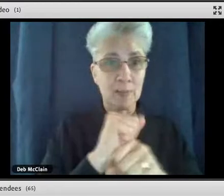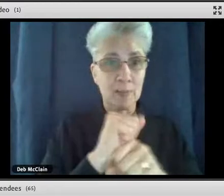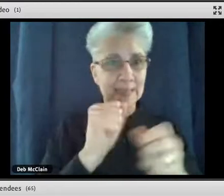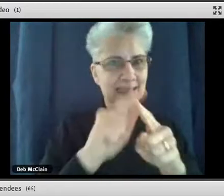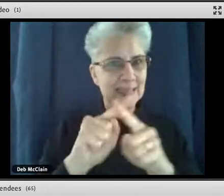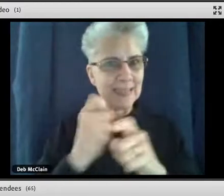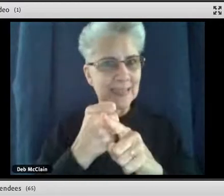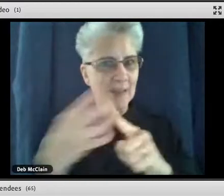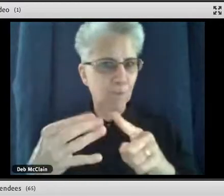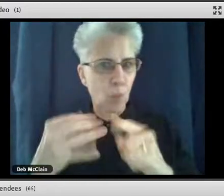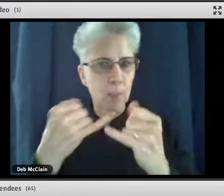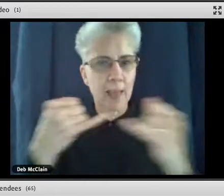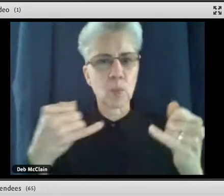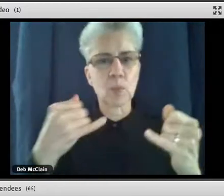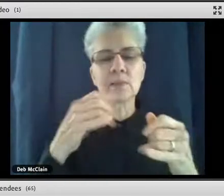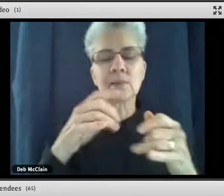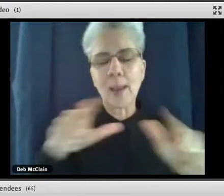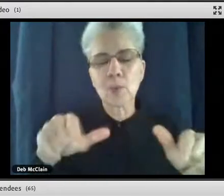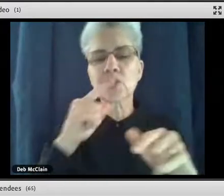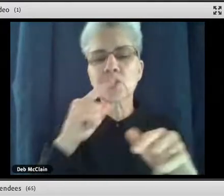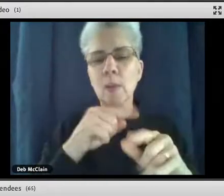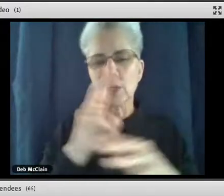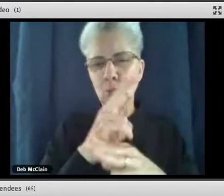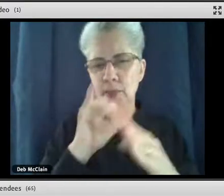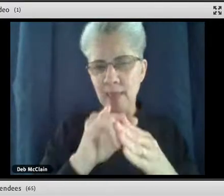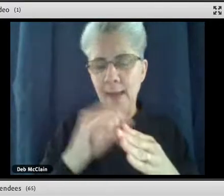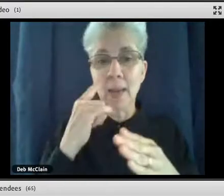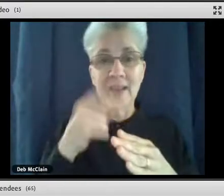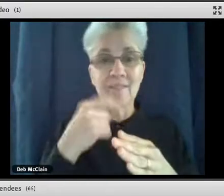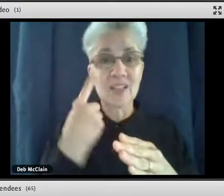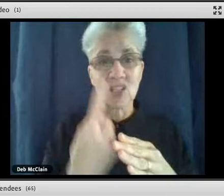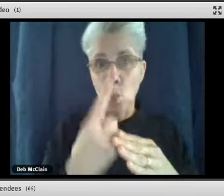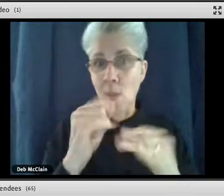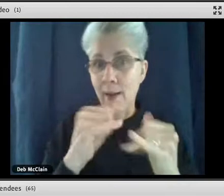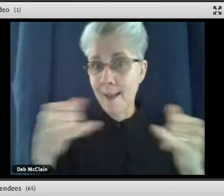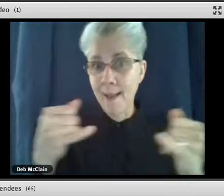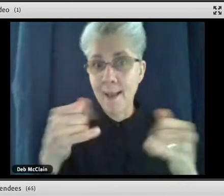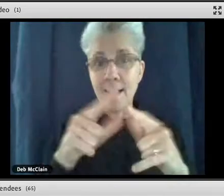where that's coded. If you have a work that's in multiple languages, we can use different places for that.